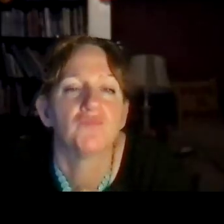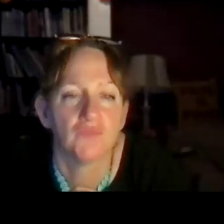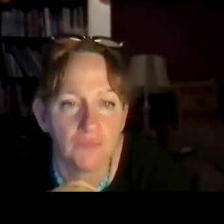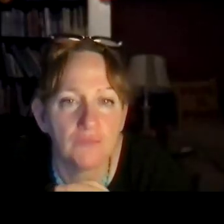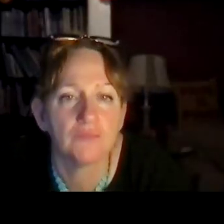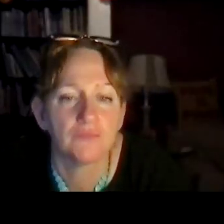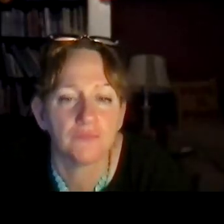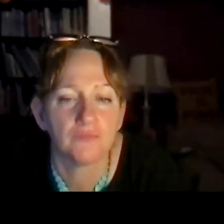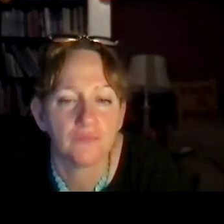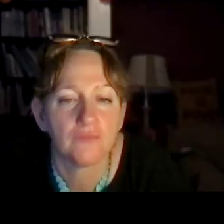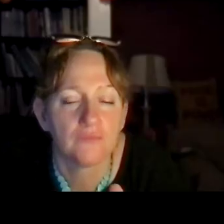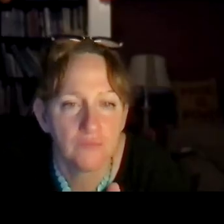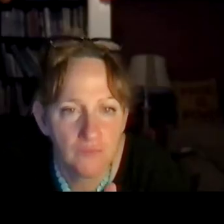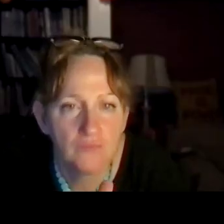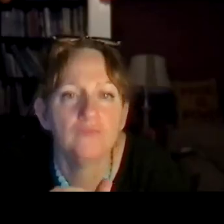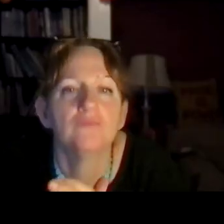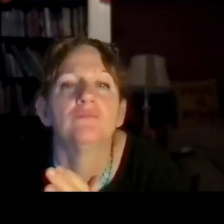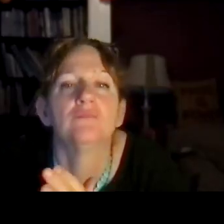iPhone: my braille notetaker. I